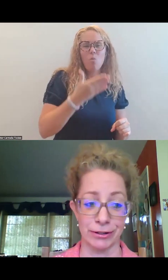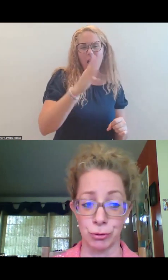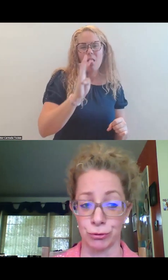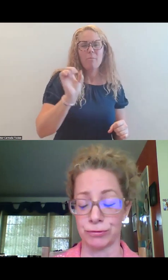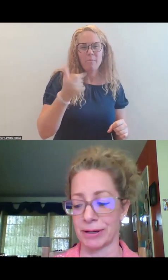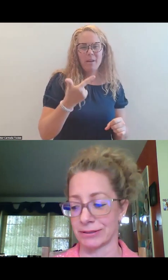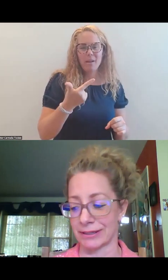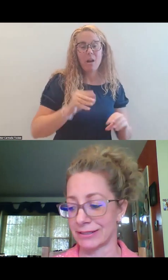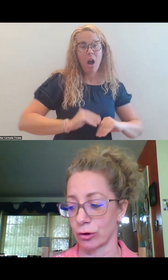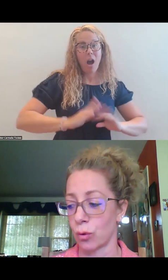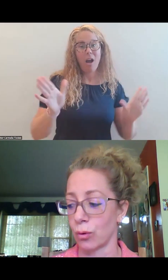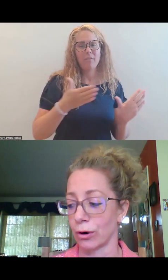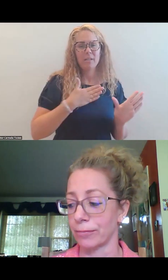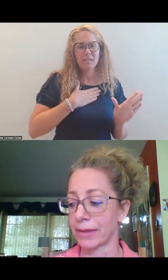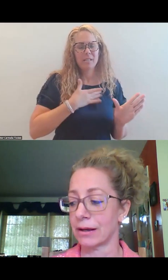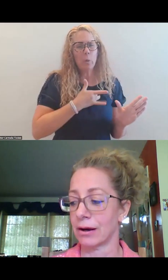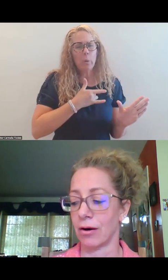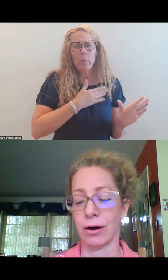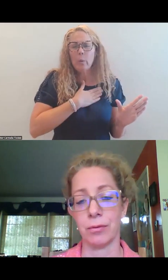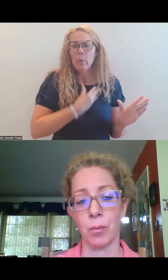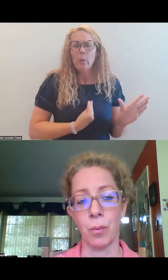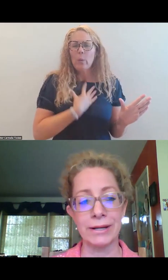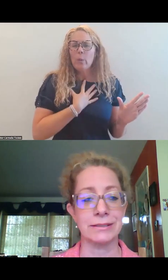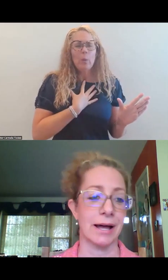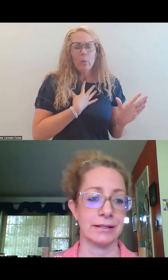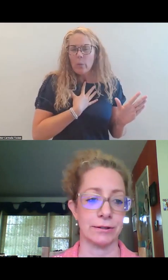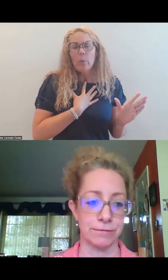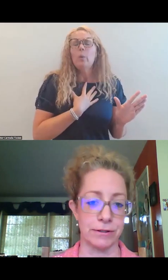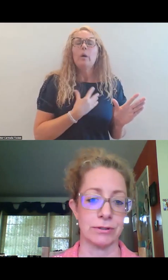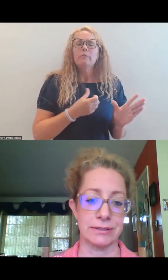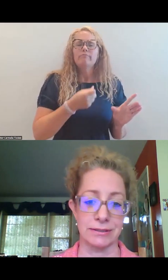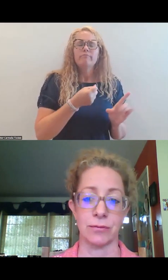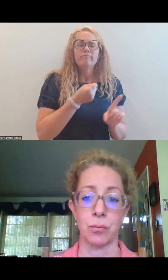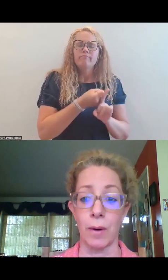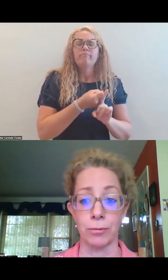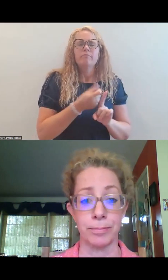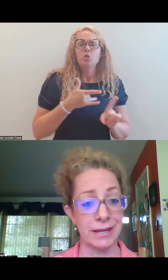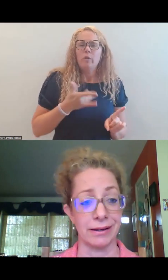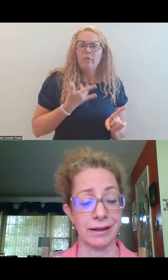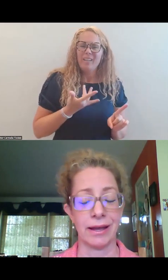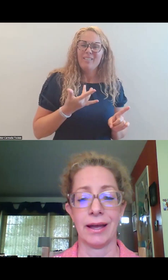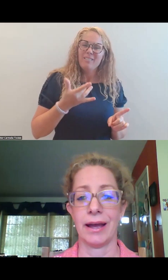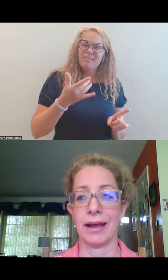MOVED BECAUSE IT HITS A CORE ON WHAT IS FEELS LIKE TO HAVE A SENSE OF WELL-BEING.